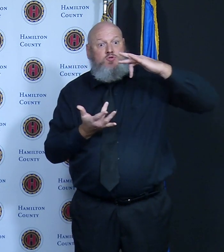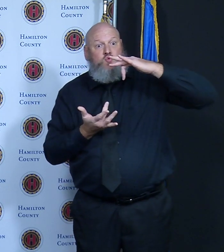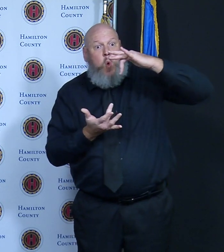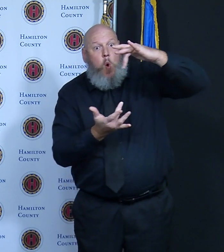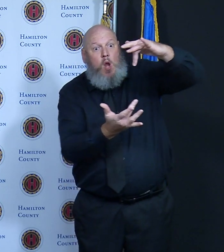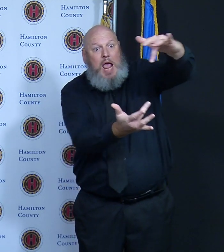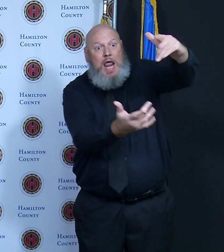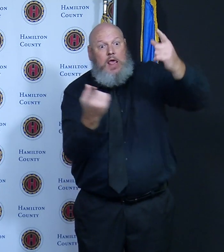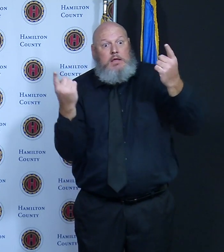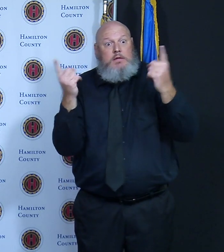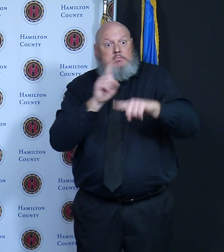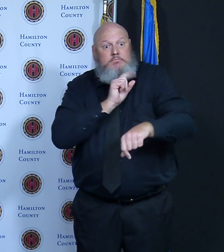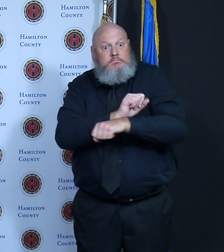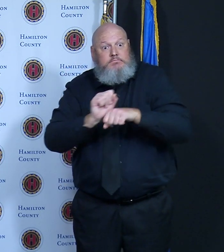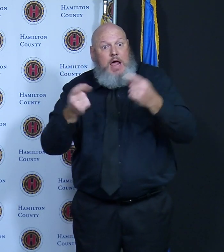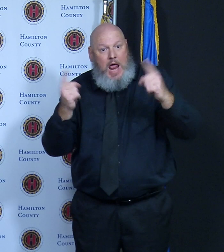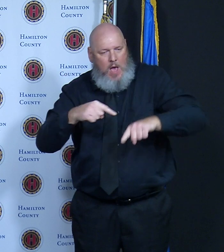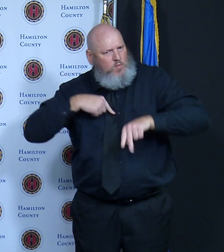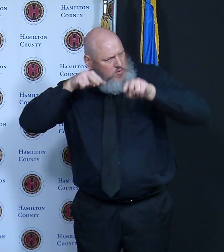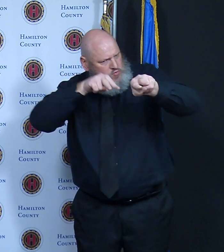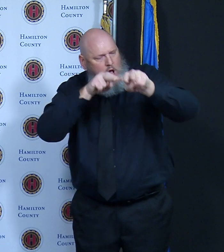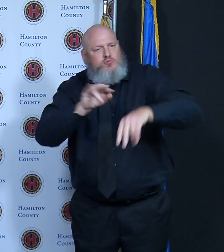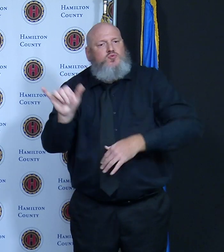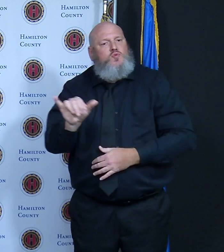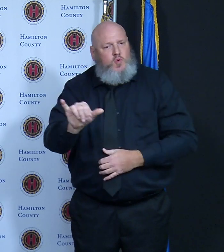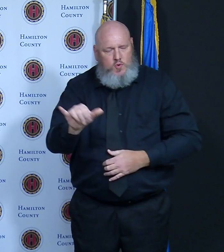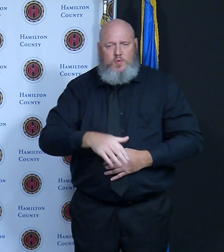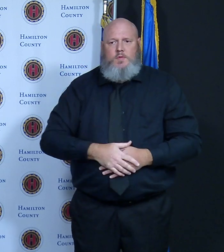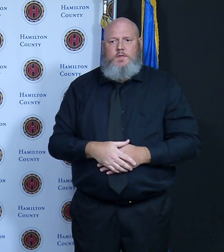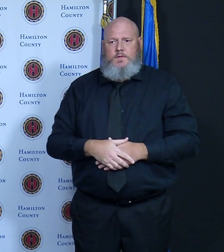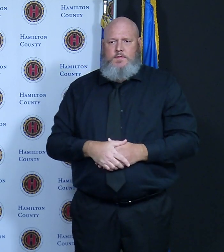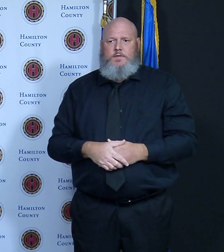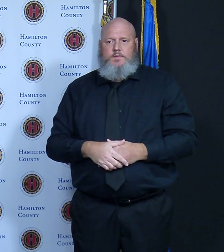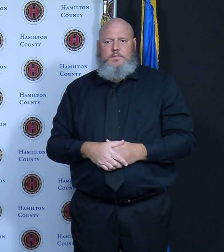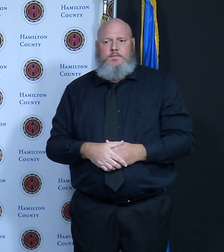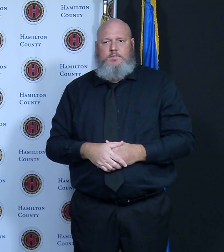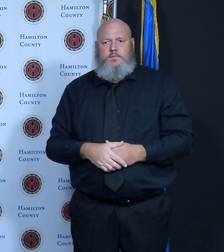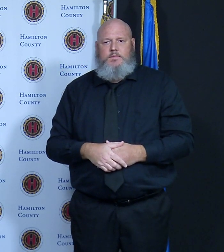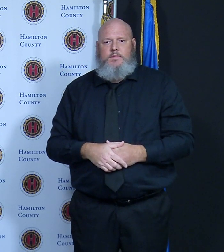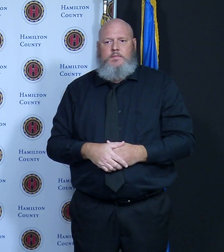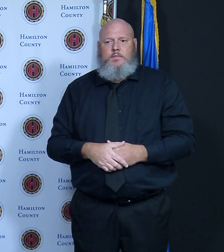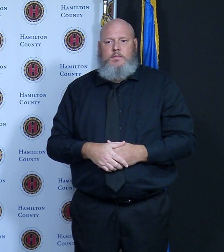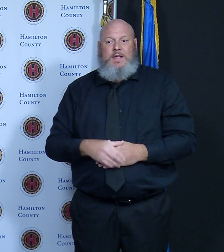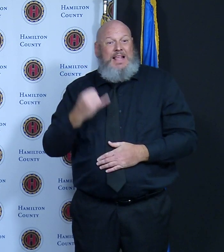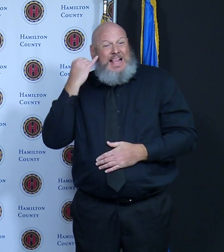that we are entering the severe weather season we are we continually have random